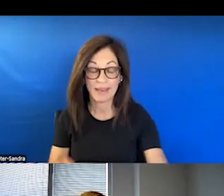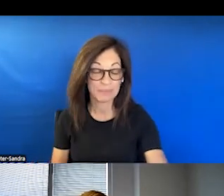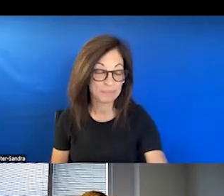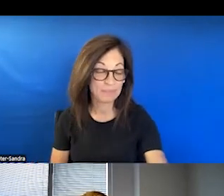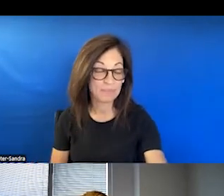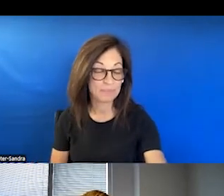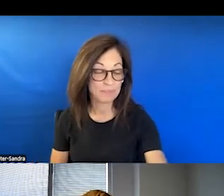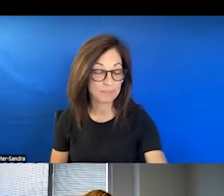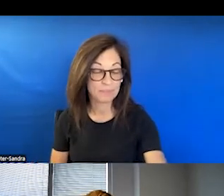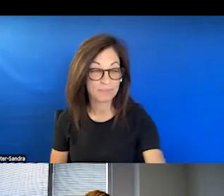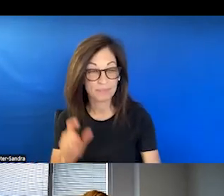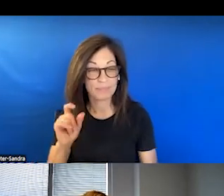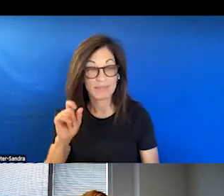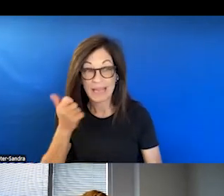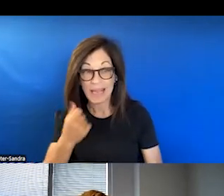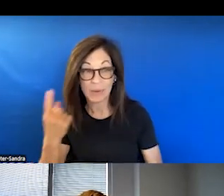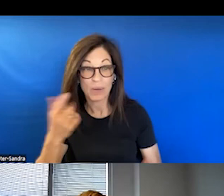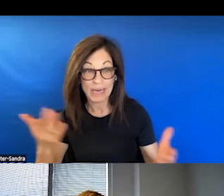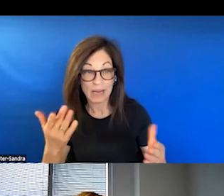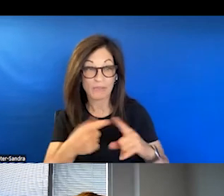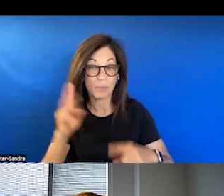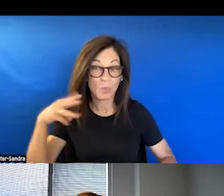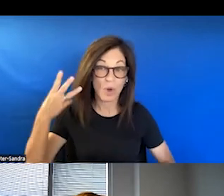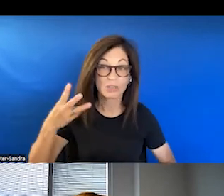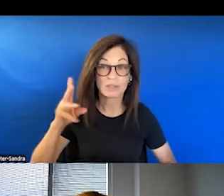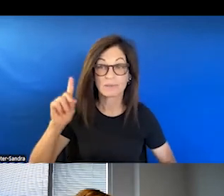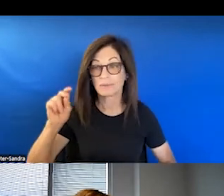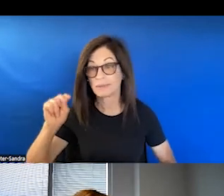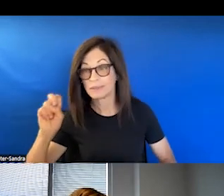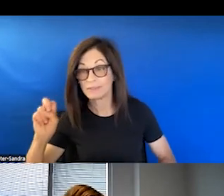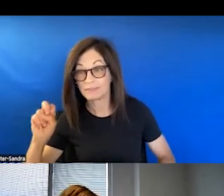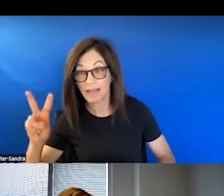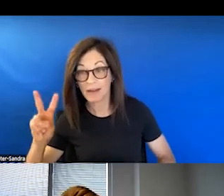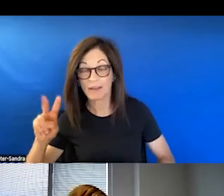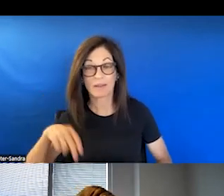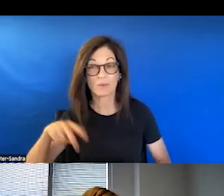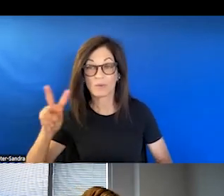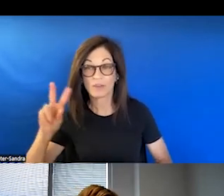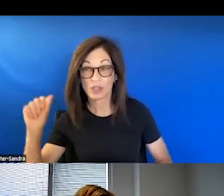WASHINGTON, OR, OR, OR, NEVADA, OR, OR, VIRGINIA. COUPLE OF THE STATES THAT WE HAVE, CARD FOR,